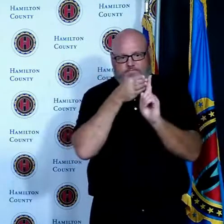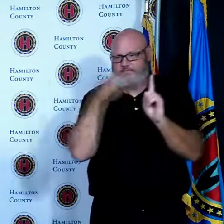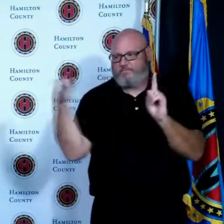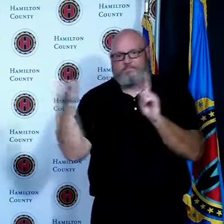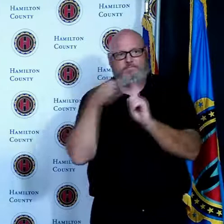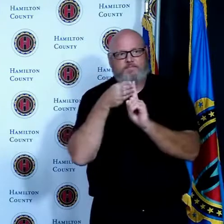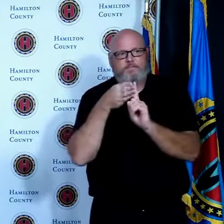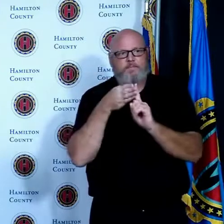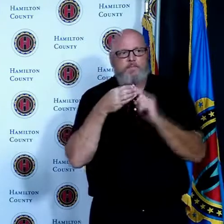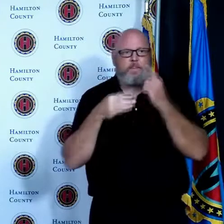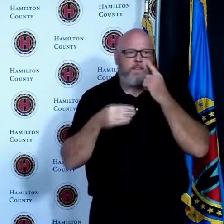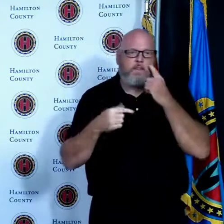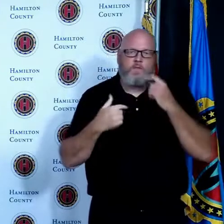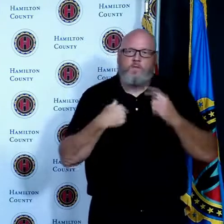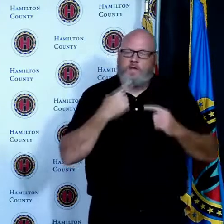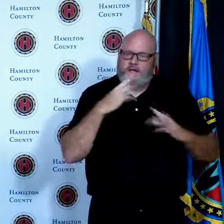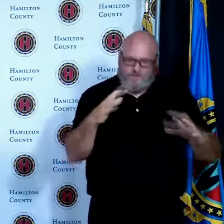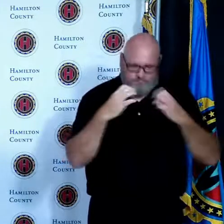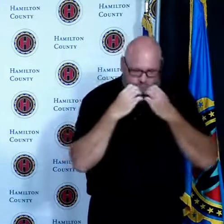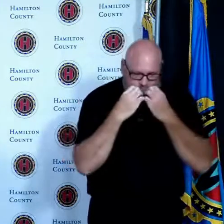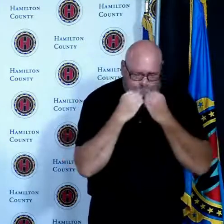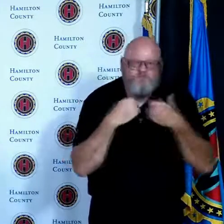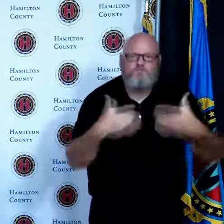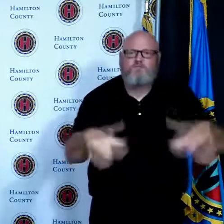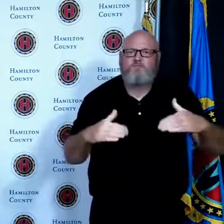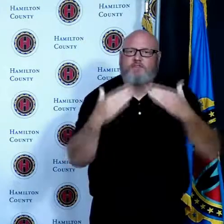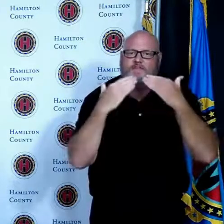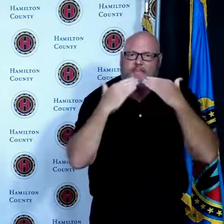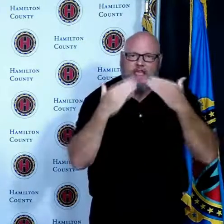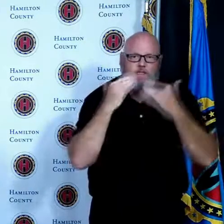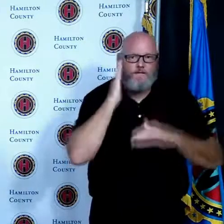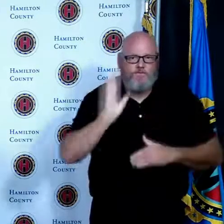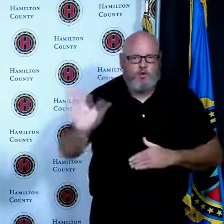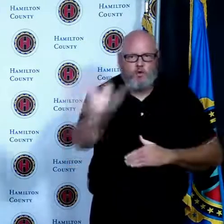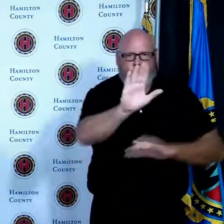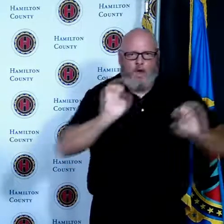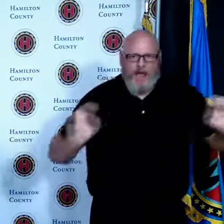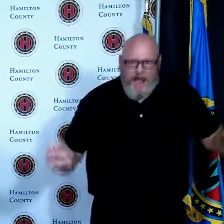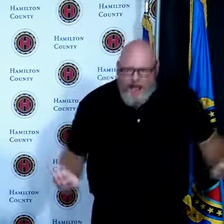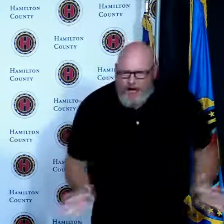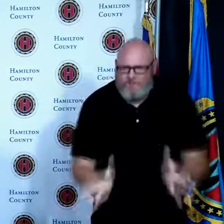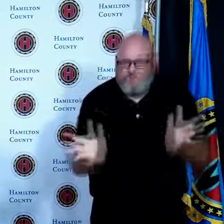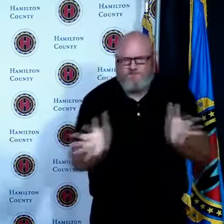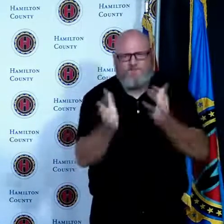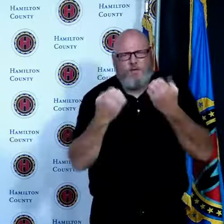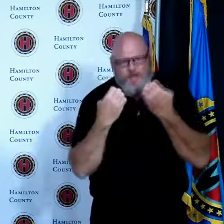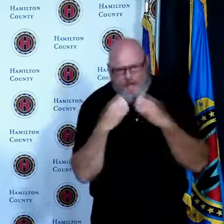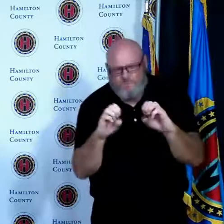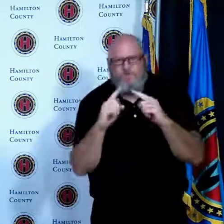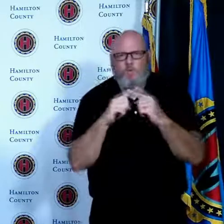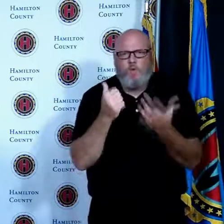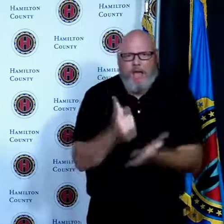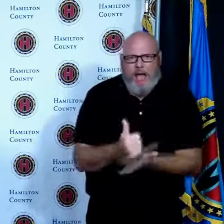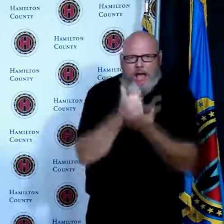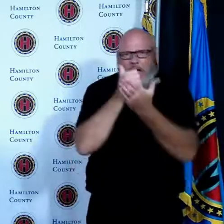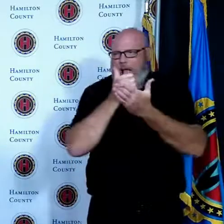helping us while most businesses are back open maybe not how they looked before the pandemic most businesses are back doing business